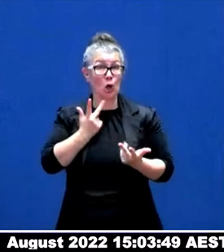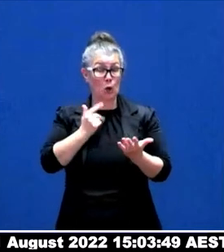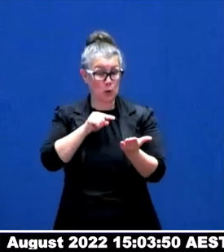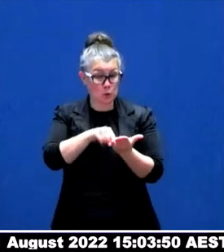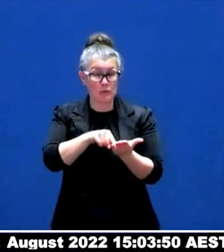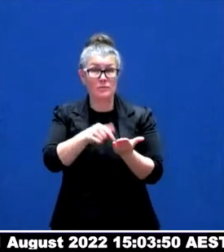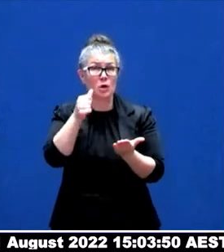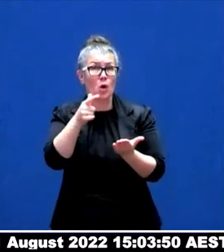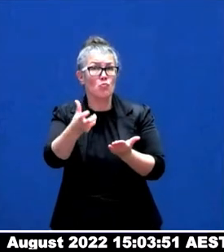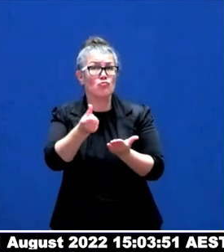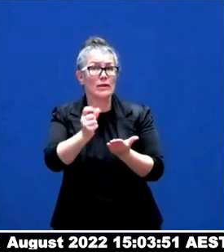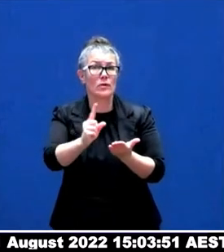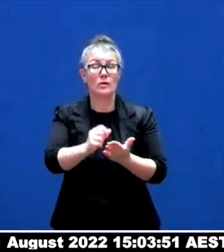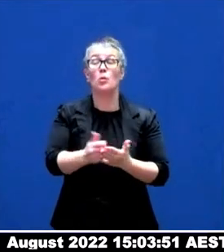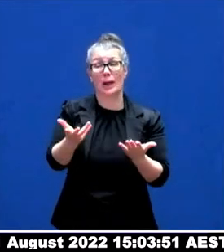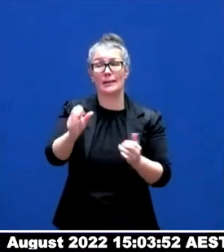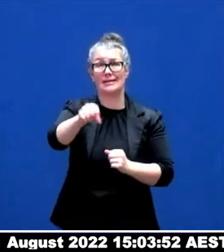Absolutely. That would be a question we would ask, yes.